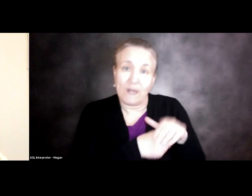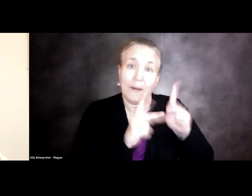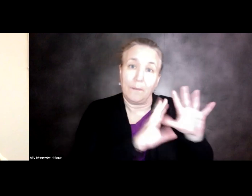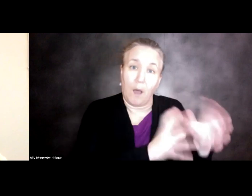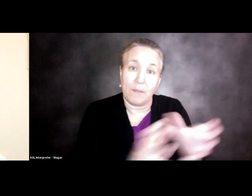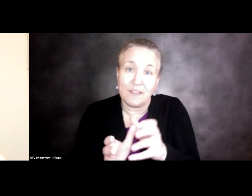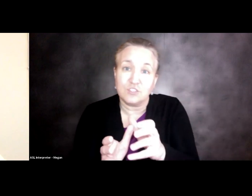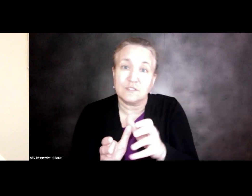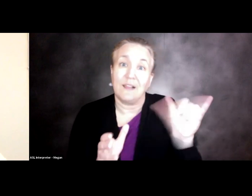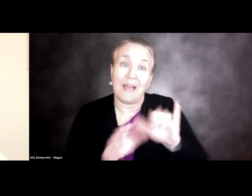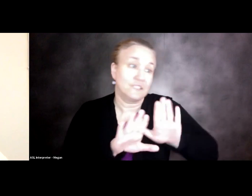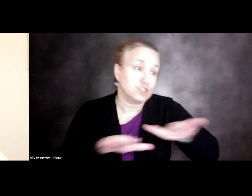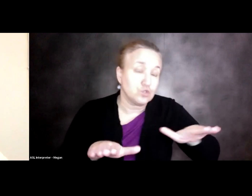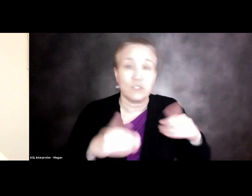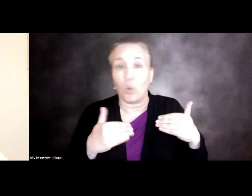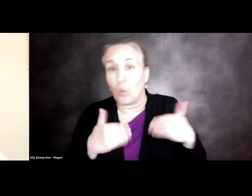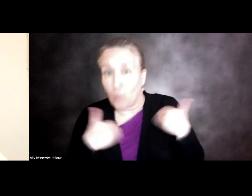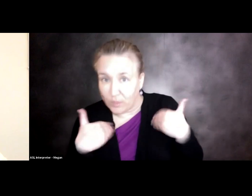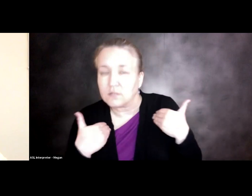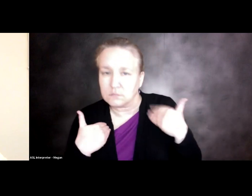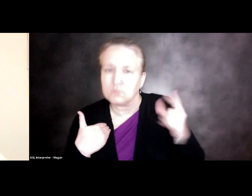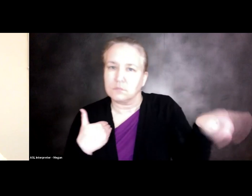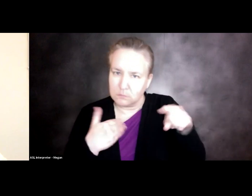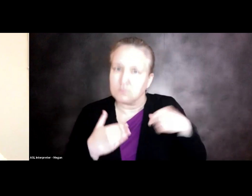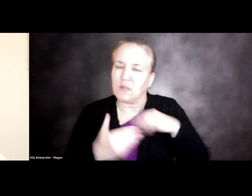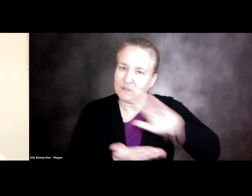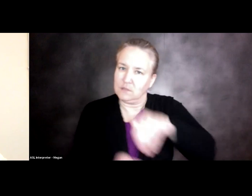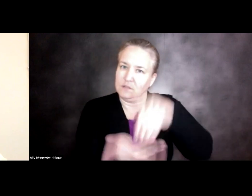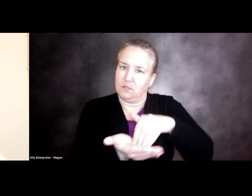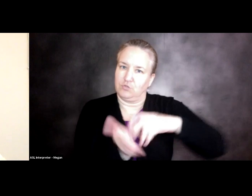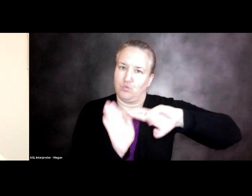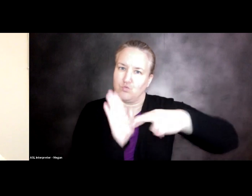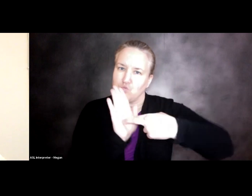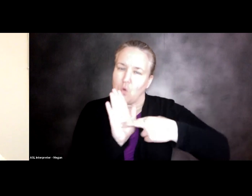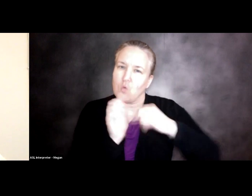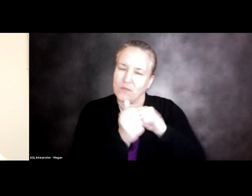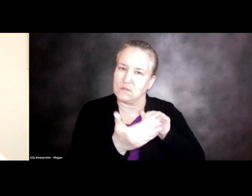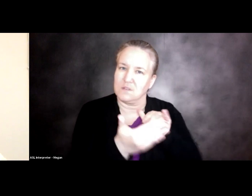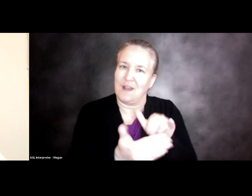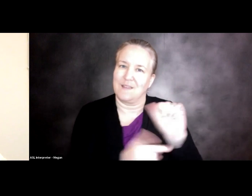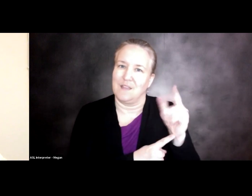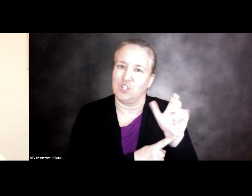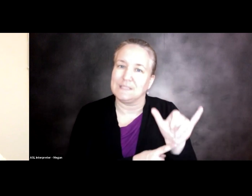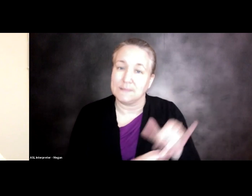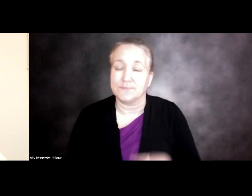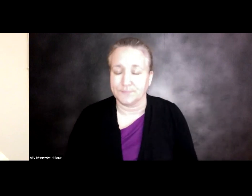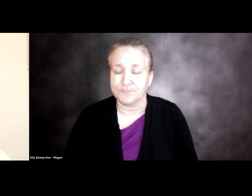like children and youth, have played a central animating role in the scholarship on agency.